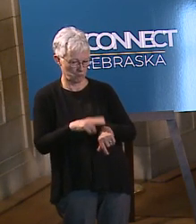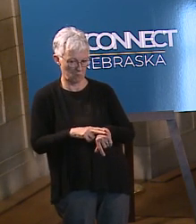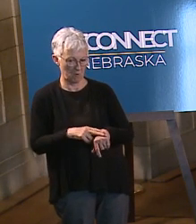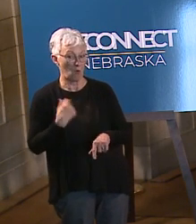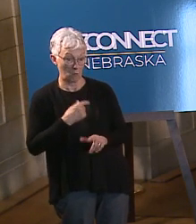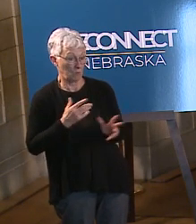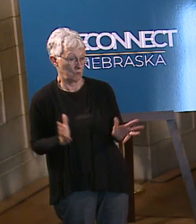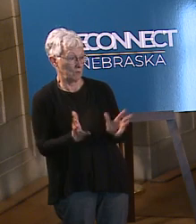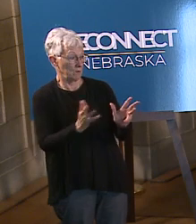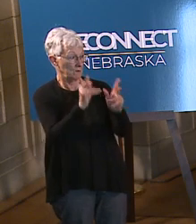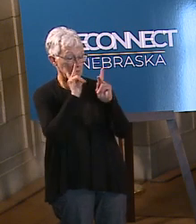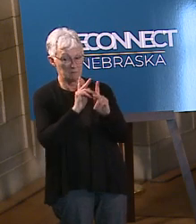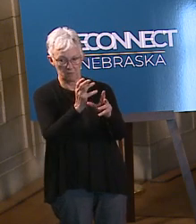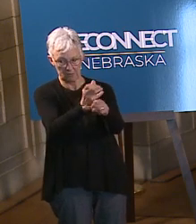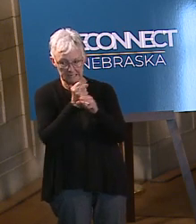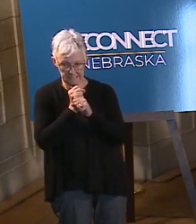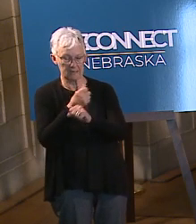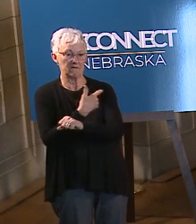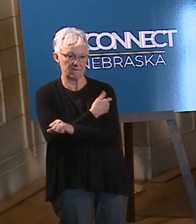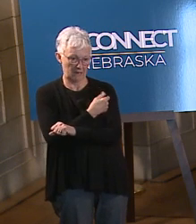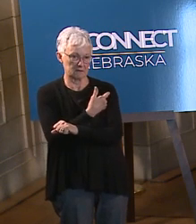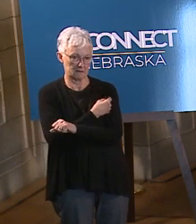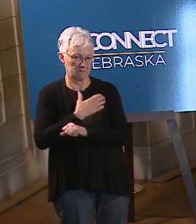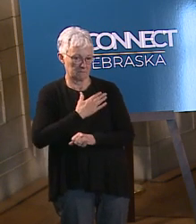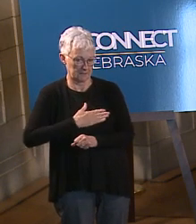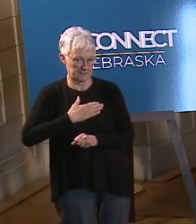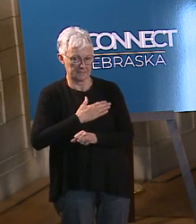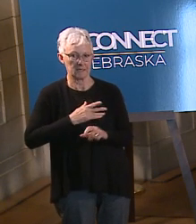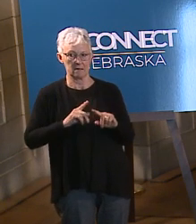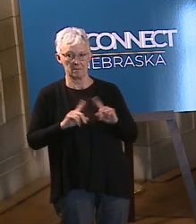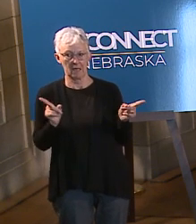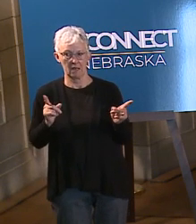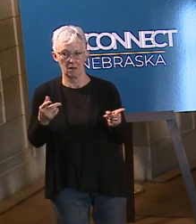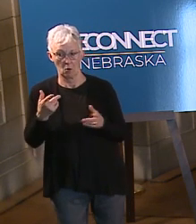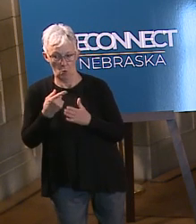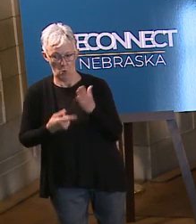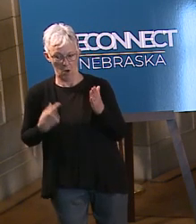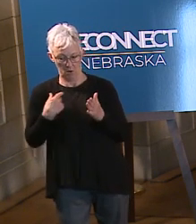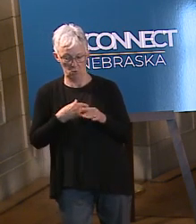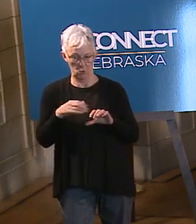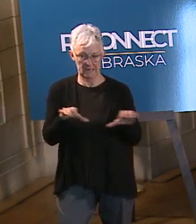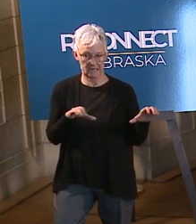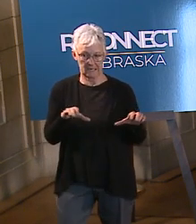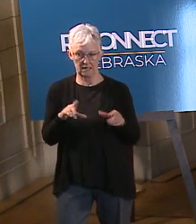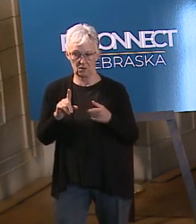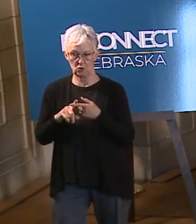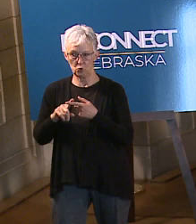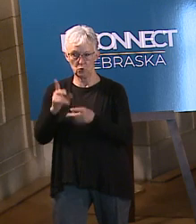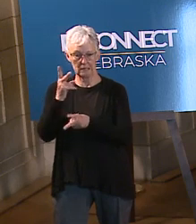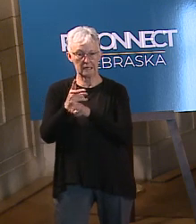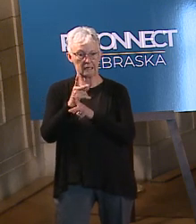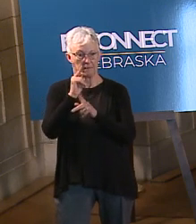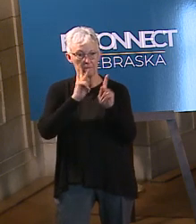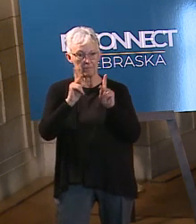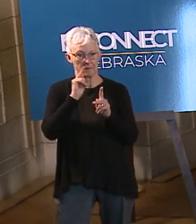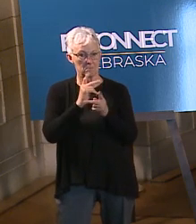IN POSITION RIGHT NOW THAT WE CAN RETURN TO NORMAL, WE ARE GOING TO STILL CONTINUE TO ENCOURAGE PEOPLE TO GET